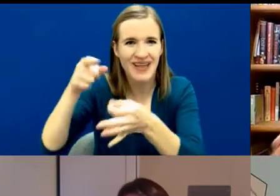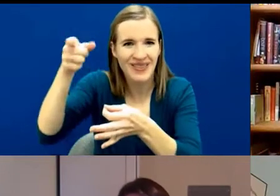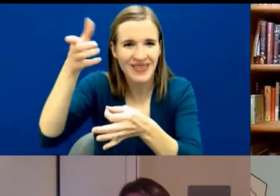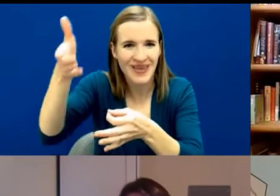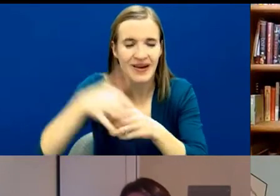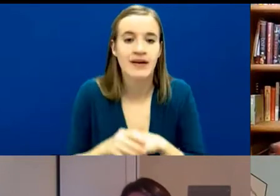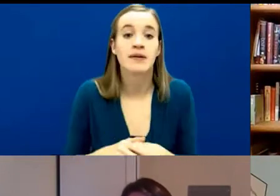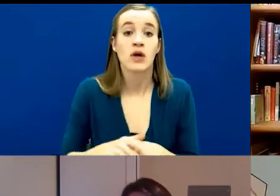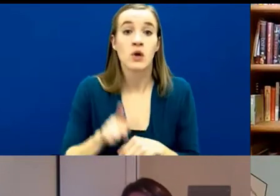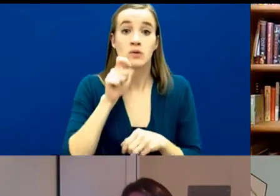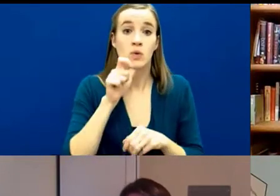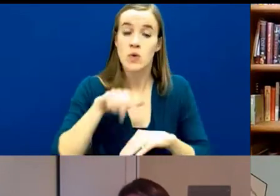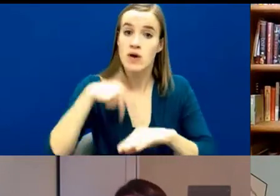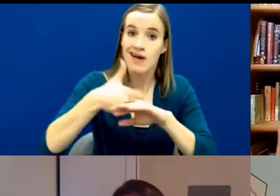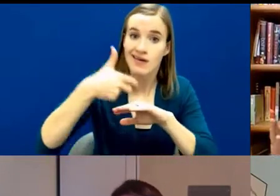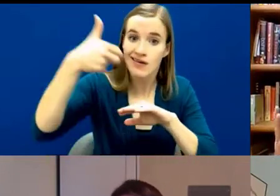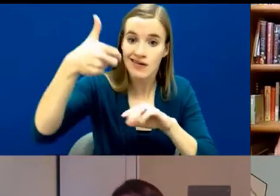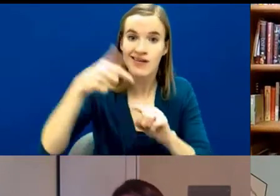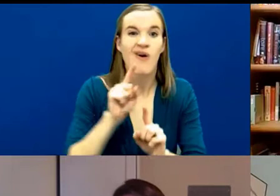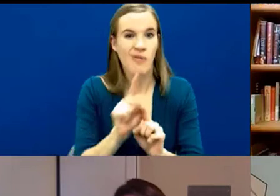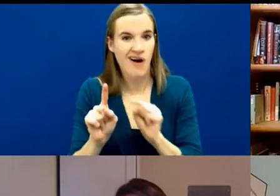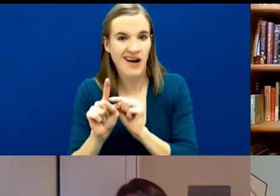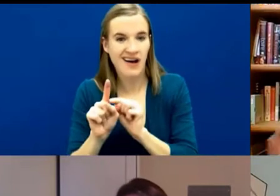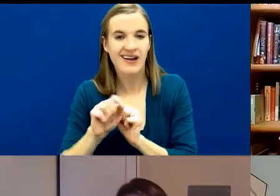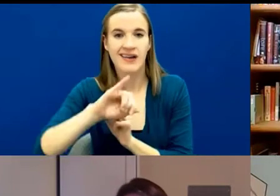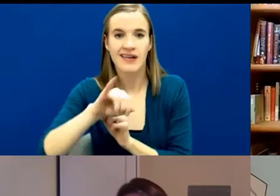those who climbed up the steps. And as soon as I saw that, I was so excited,